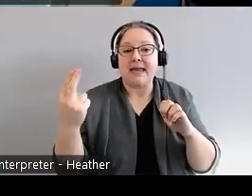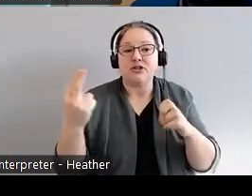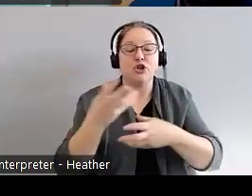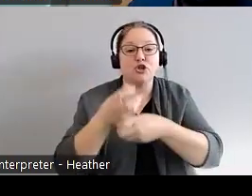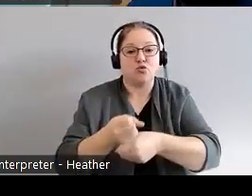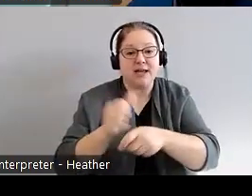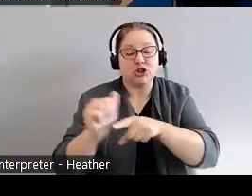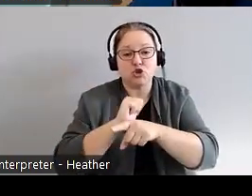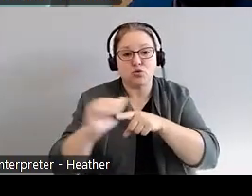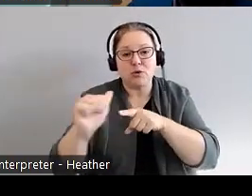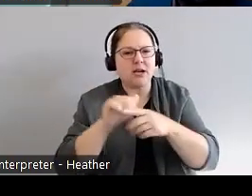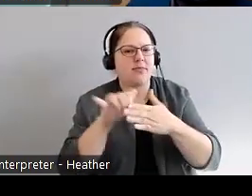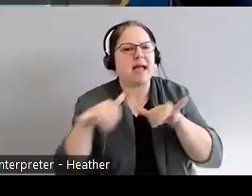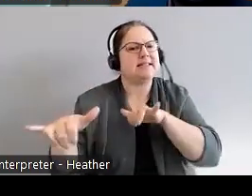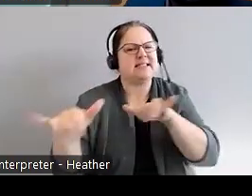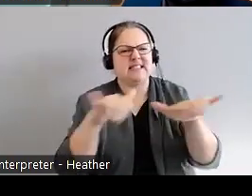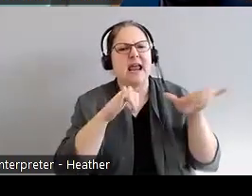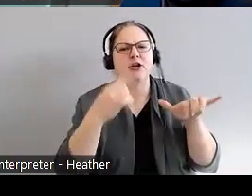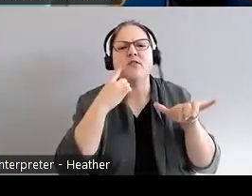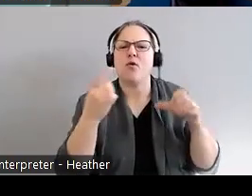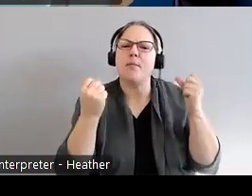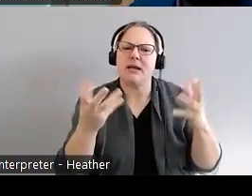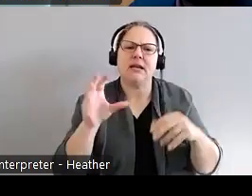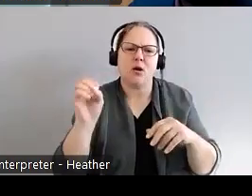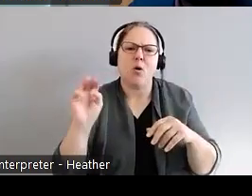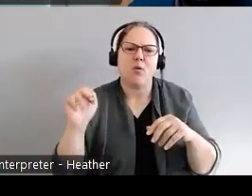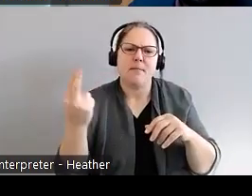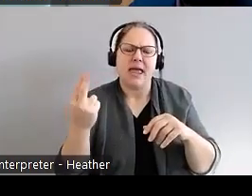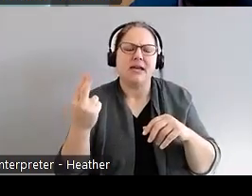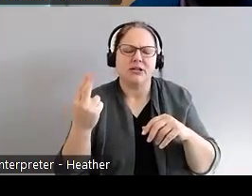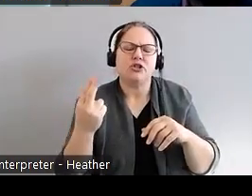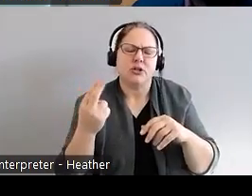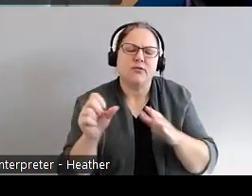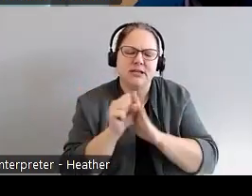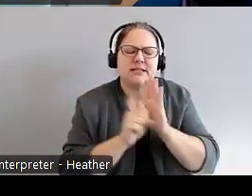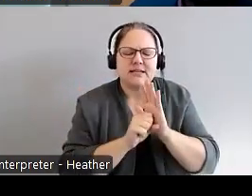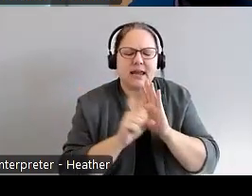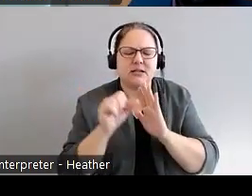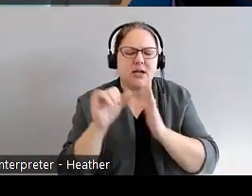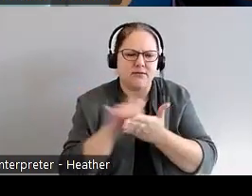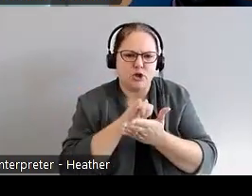for you know a lot of OM facilities uh in the state of New York. Um so we sort of help with